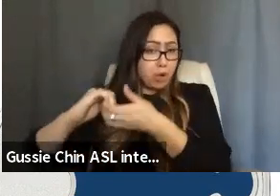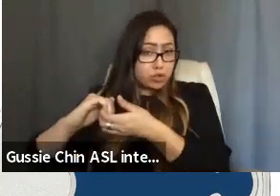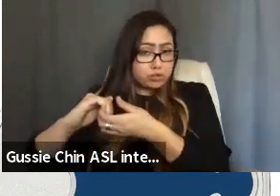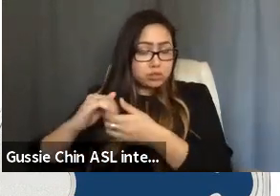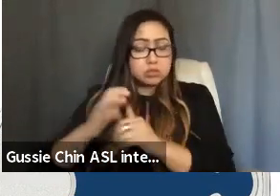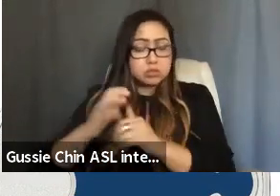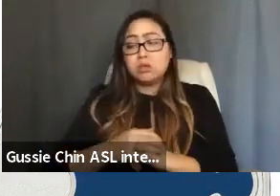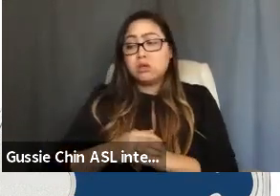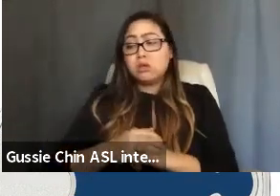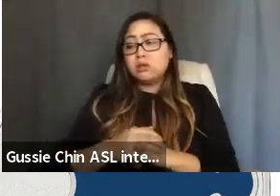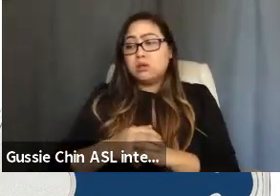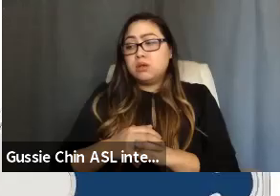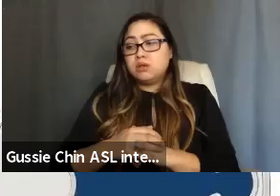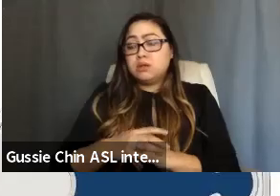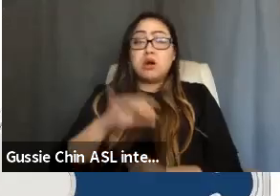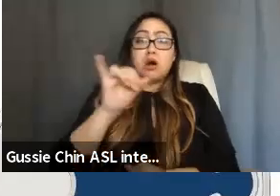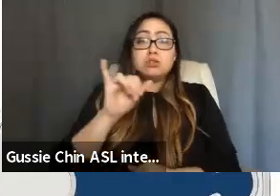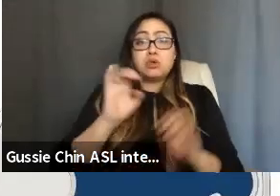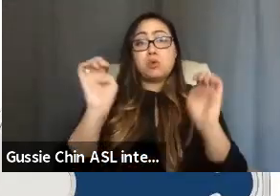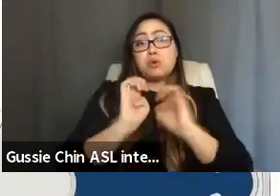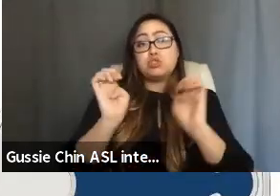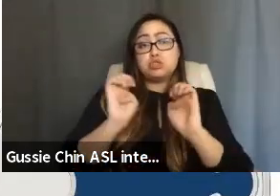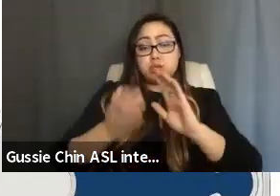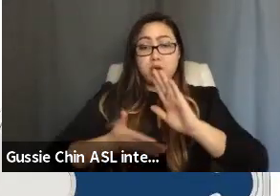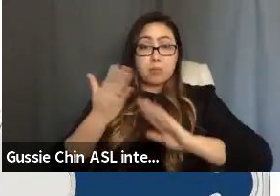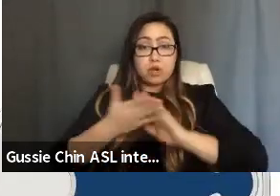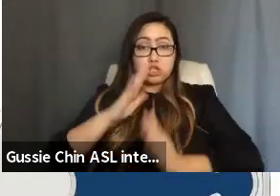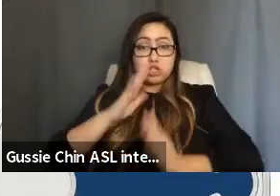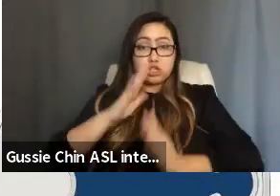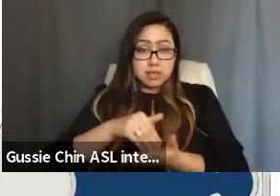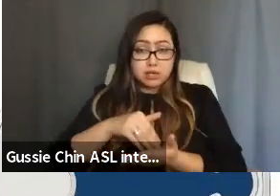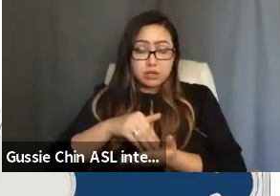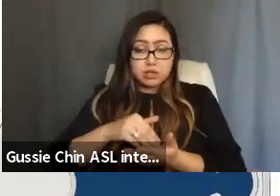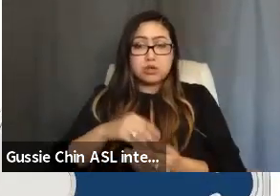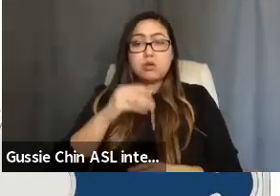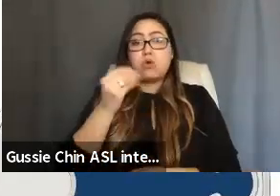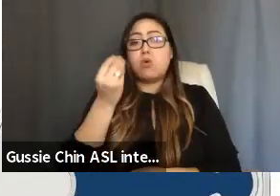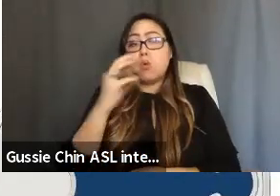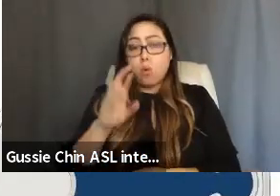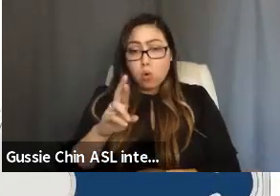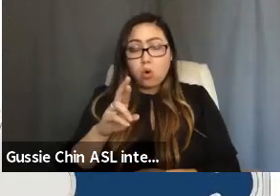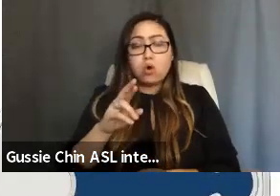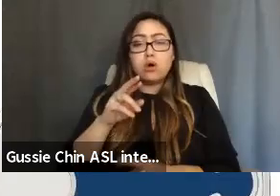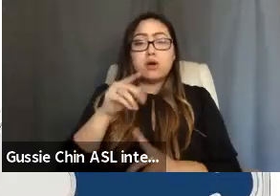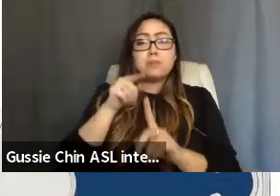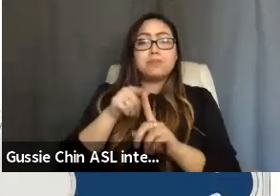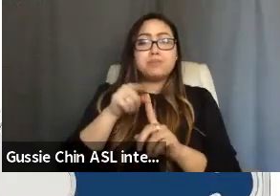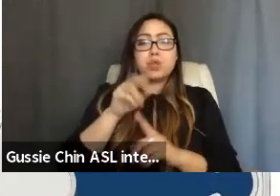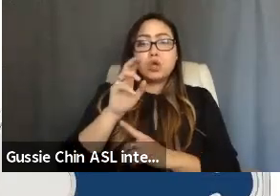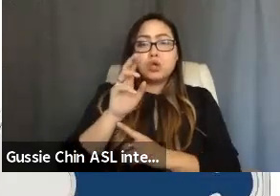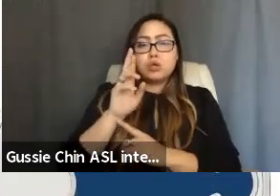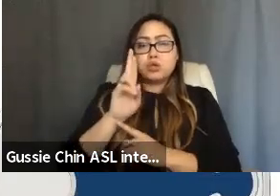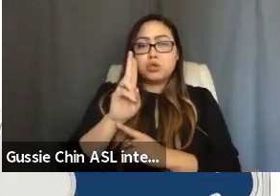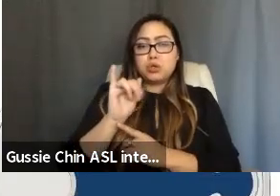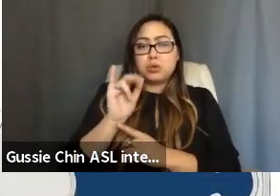when the emergency operation center or the unified command center, I'm in there to help as a resource